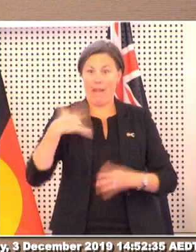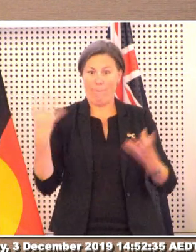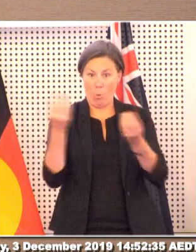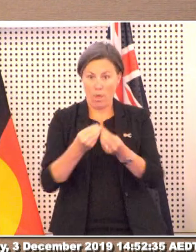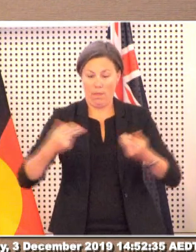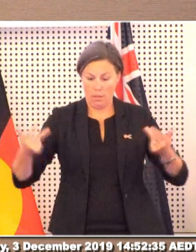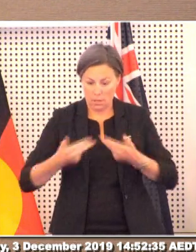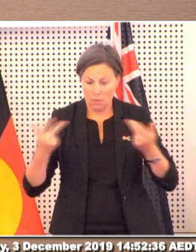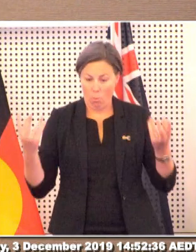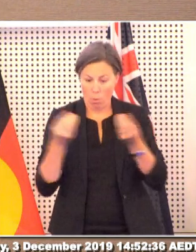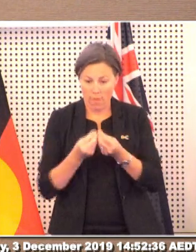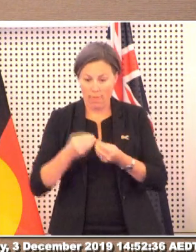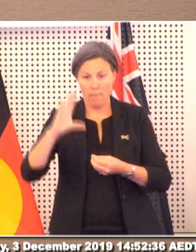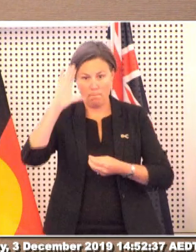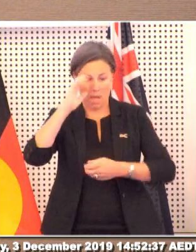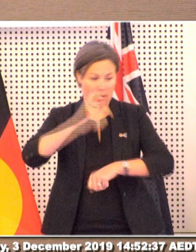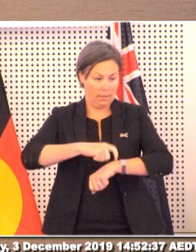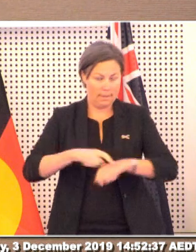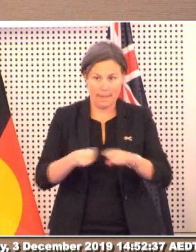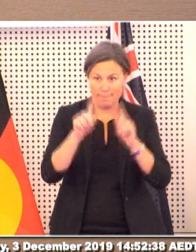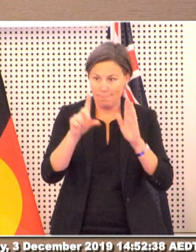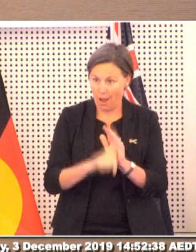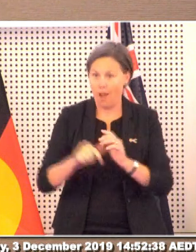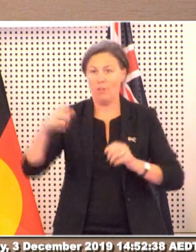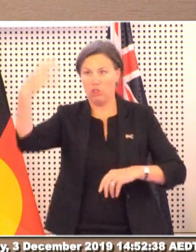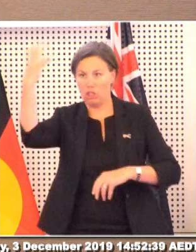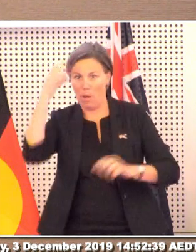You’re going to go to bed at the same time. You’re going to eat the same kinds of food.